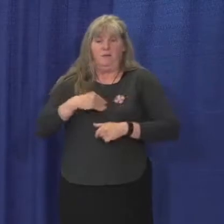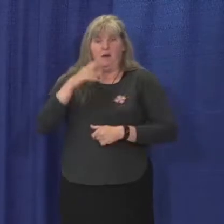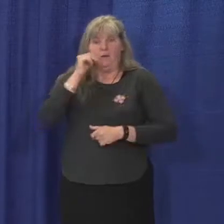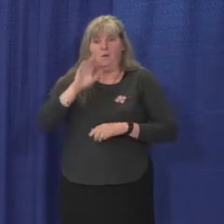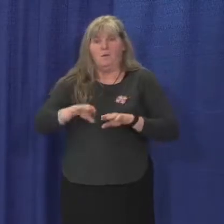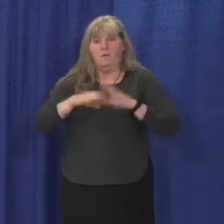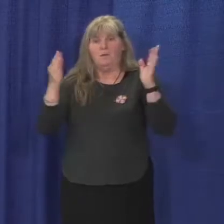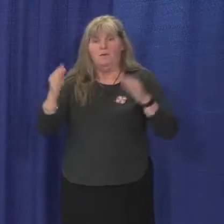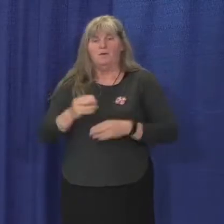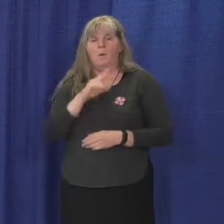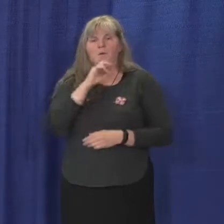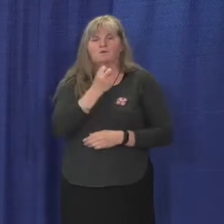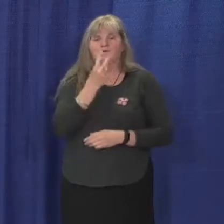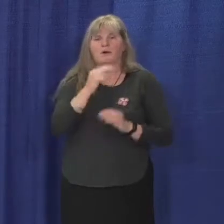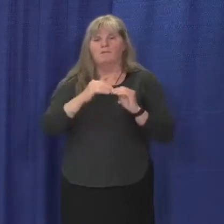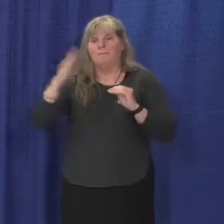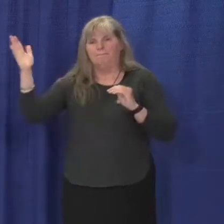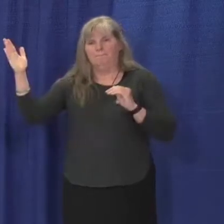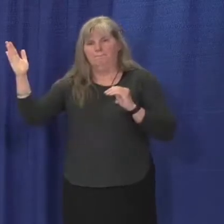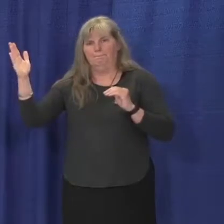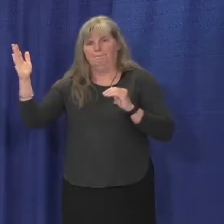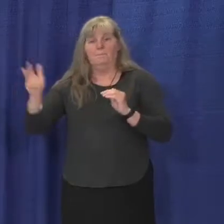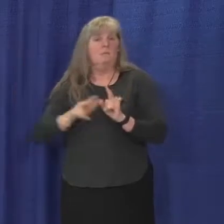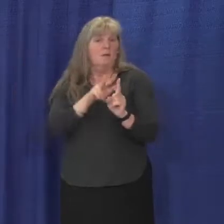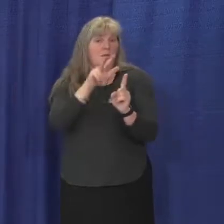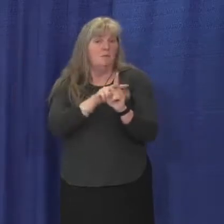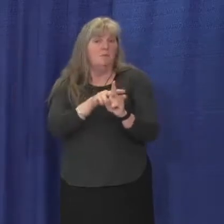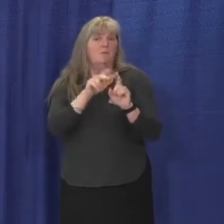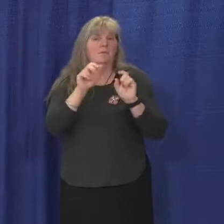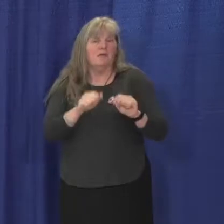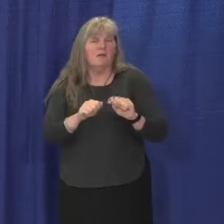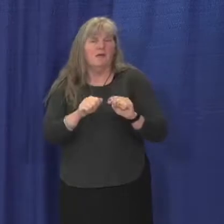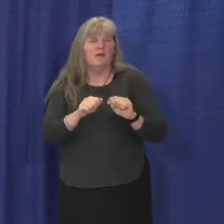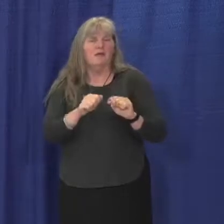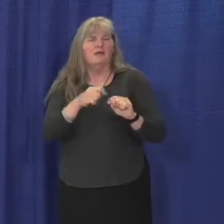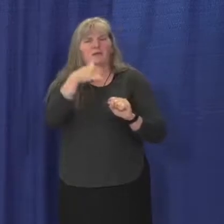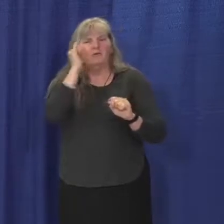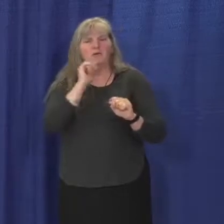everyone 12 and up. You can book an appointment and